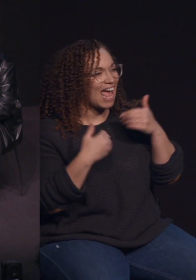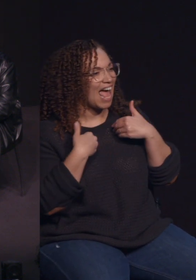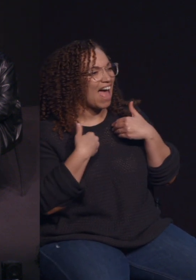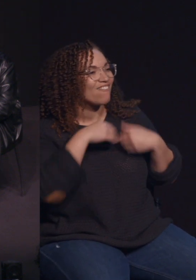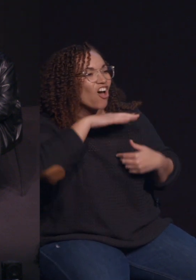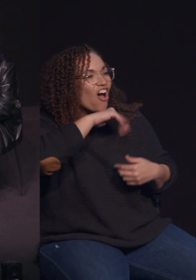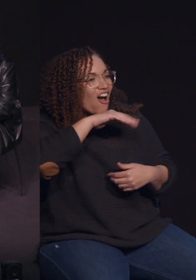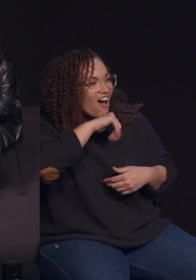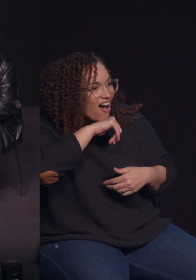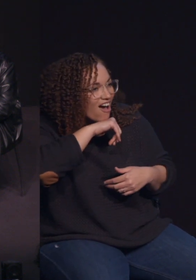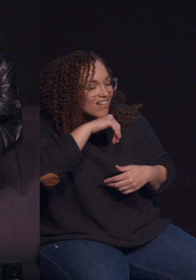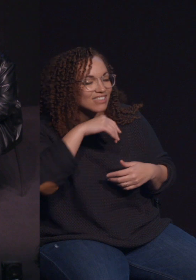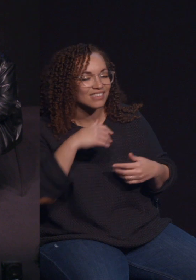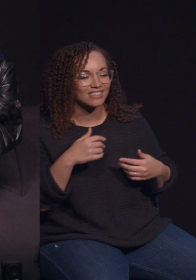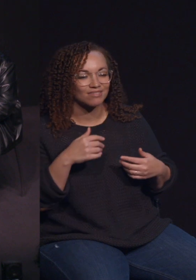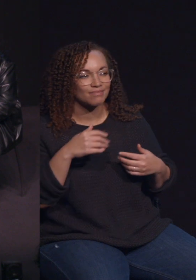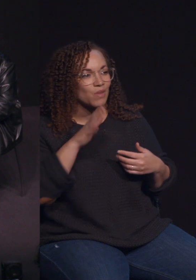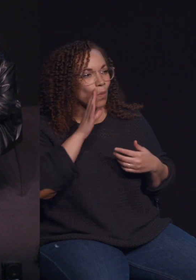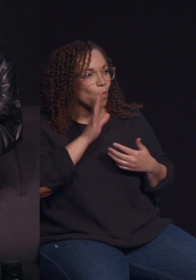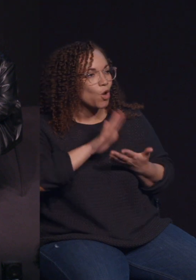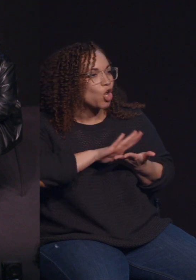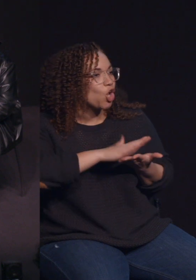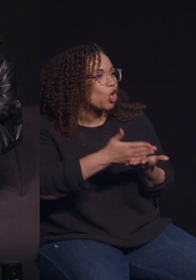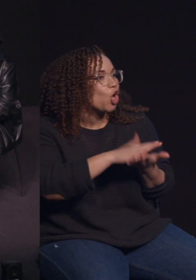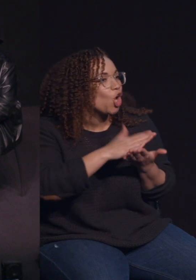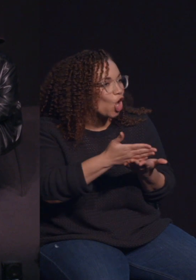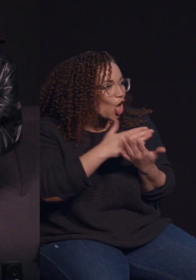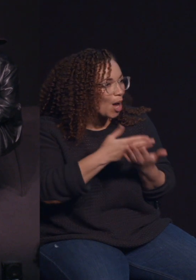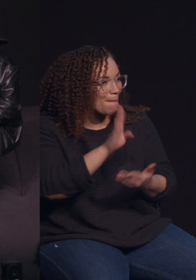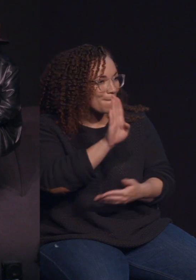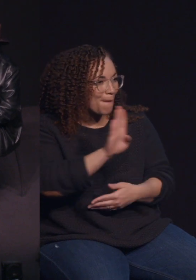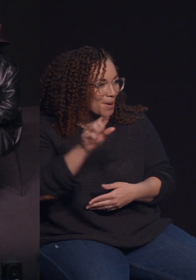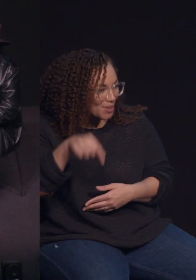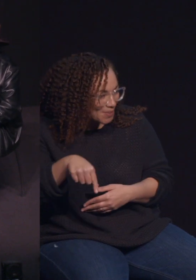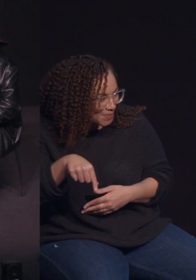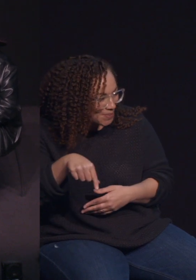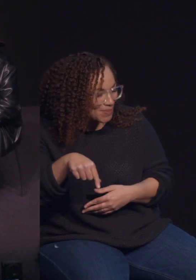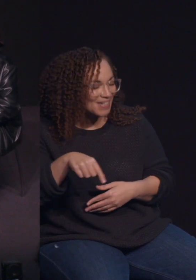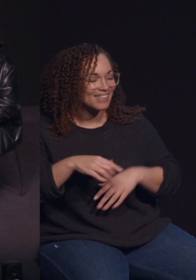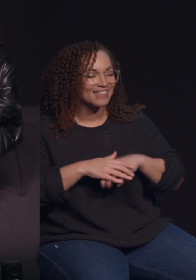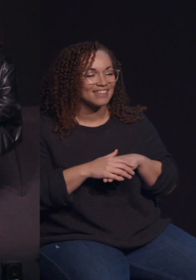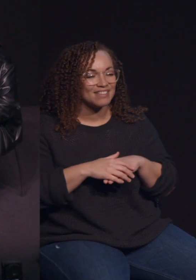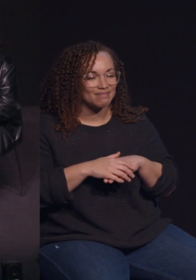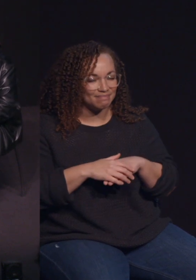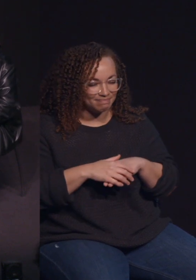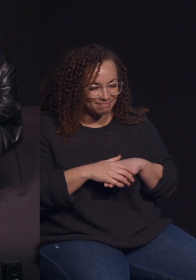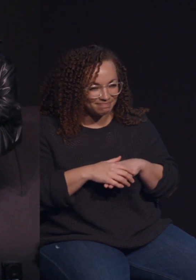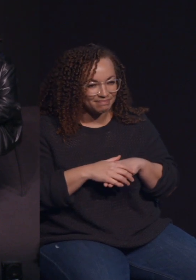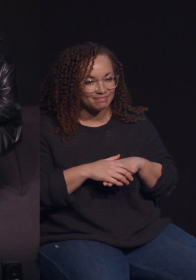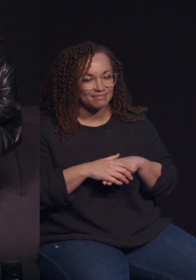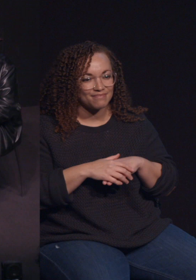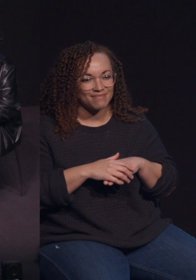the spit, and it's not vegan but it fed so many people and it